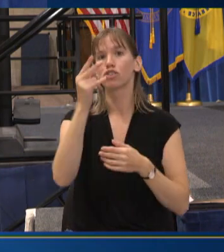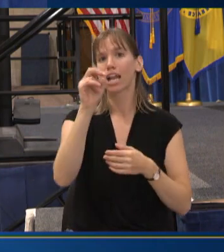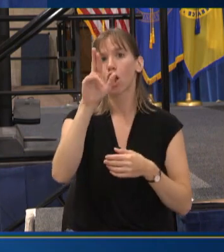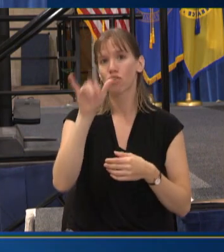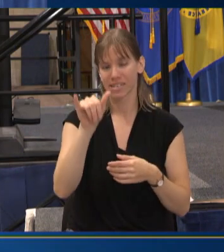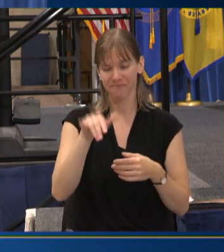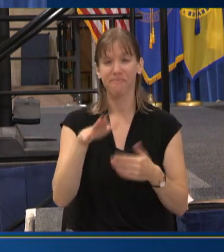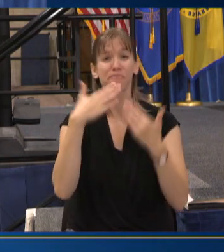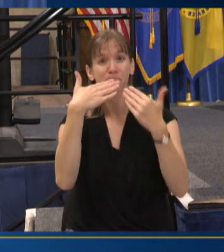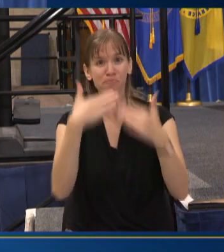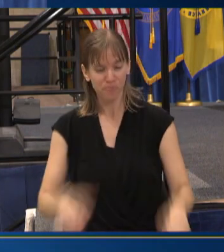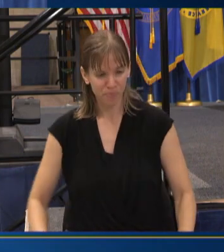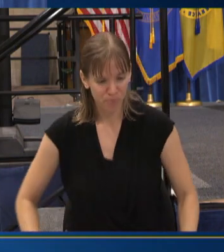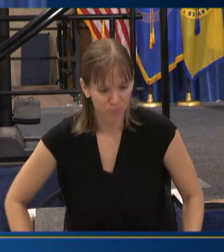Thank you.